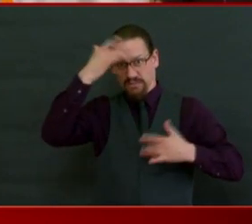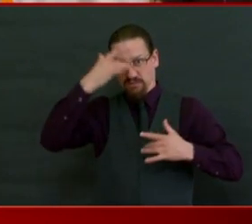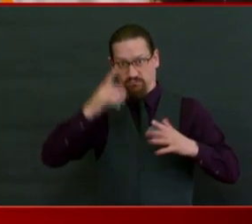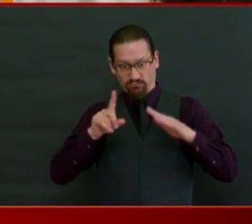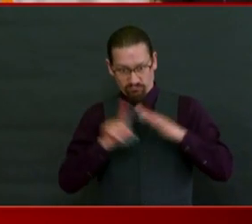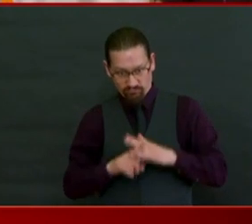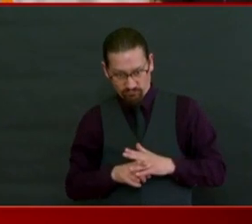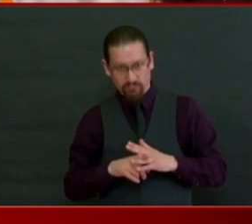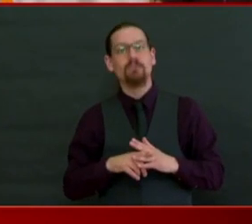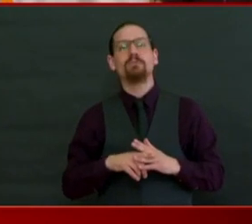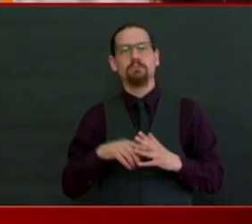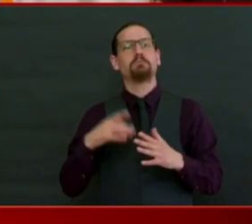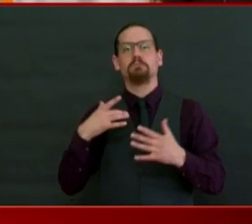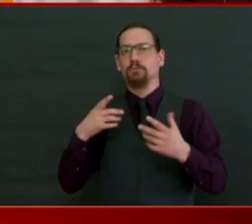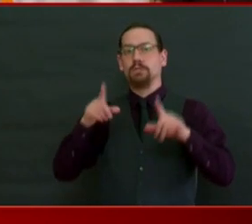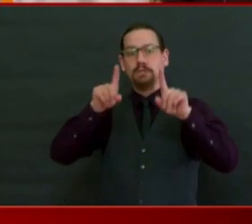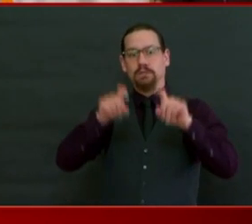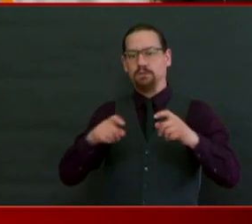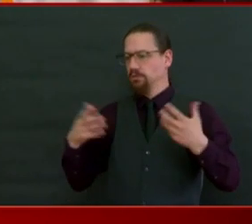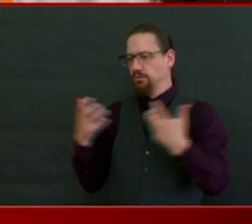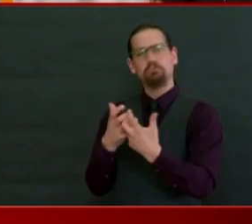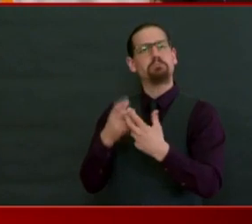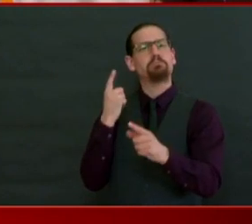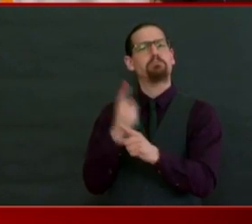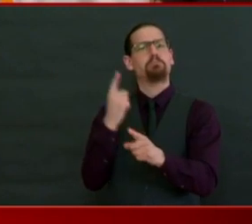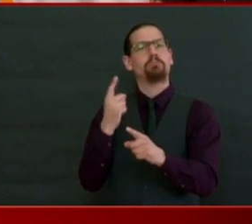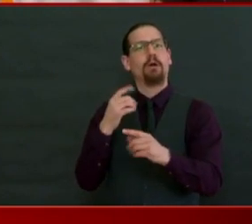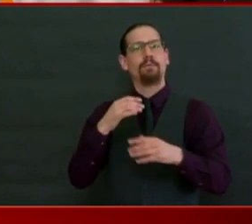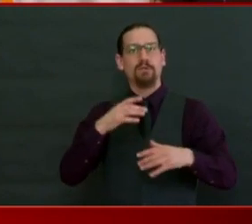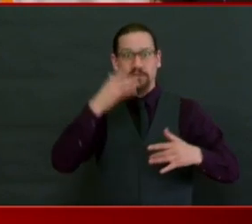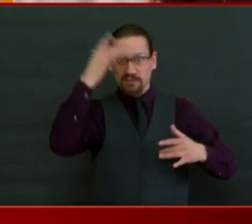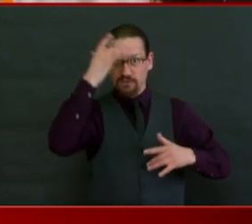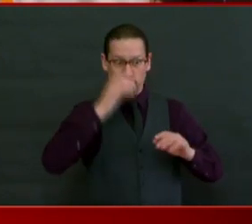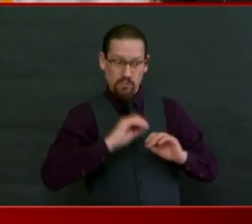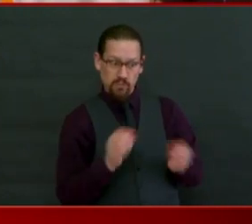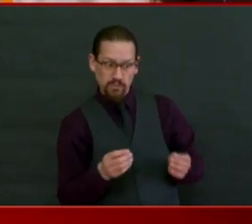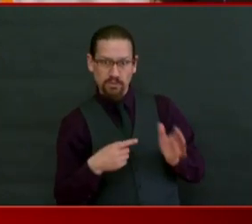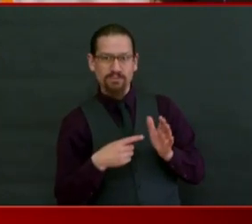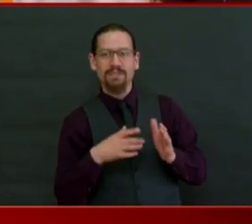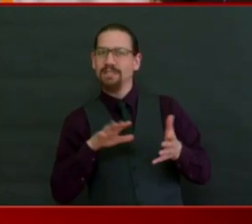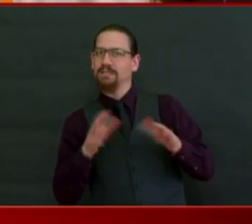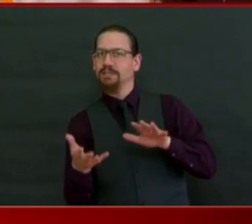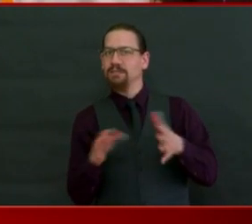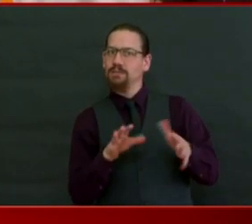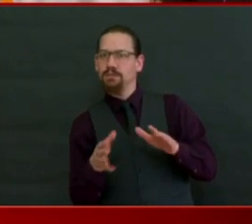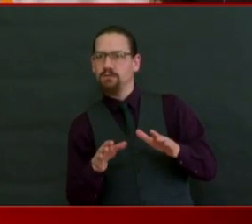RELIABLE AND MOST ACCURATE WHEN IT'S DONE ON PERSONS WHO HAVE SYMPTOMS.